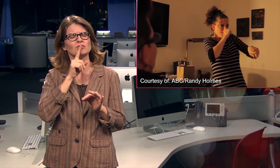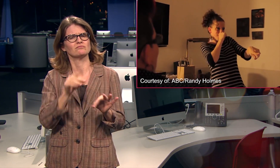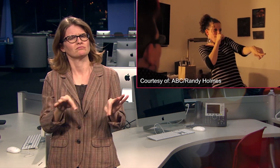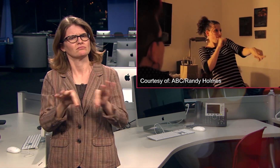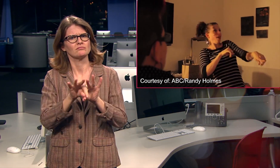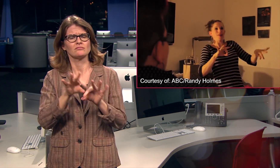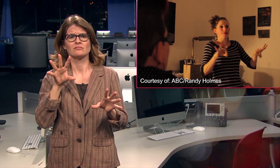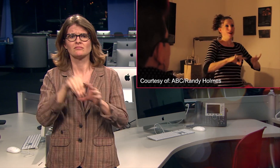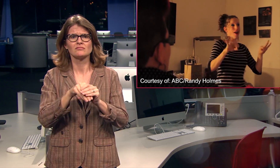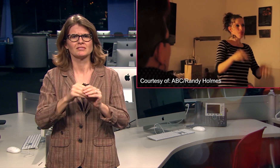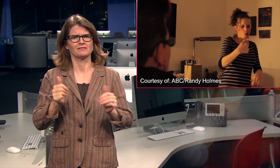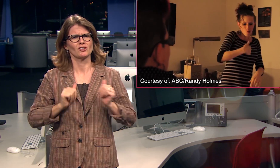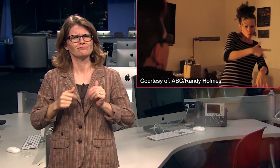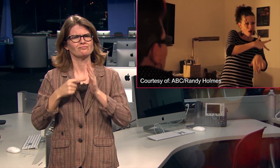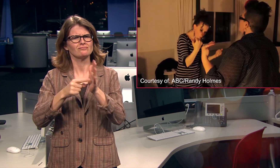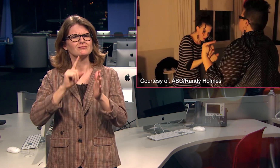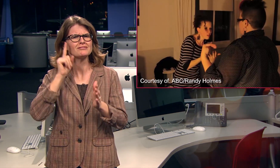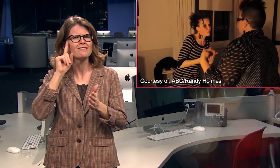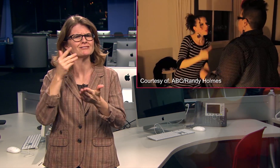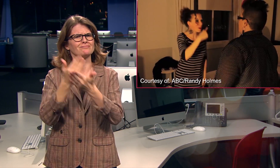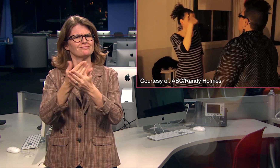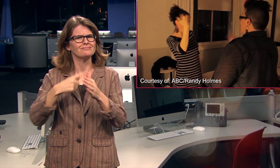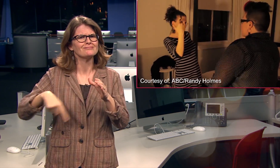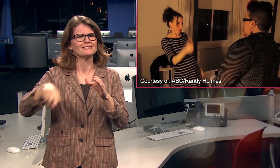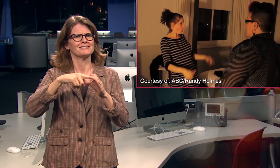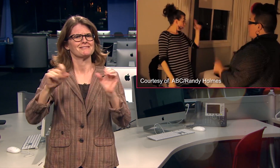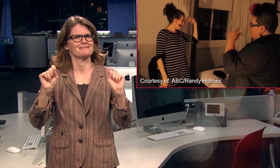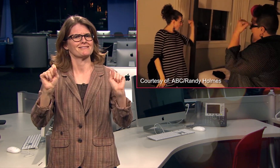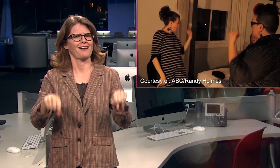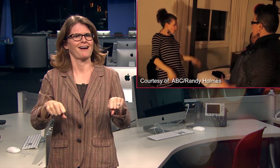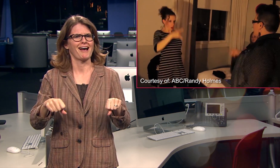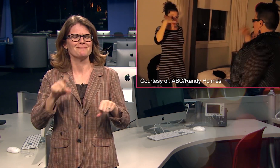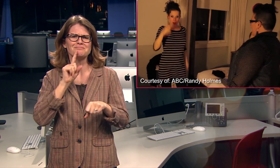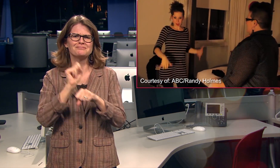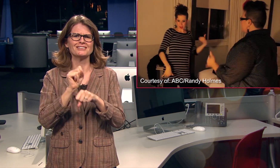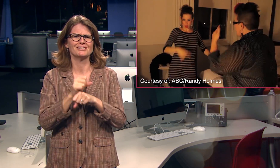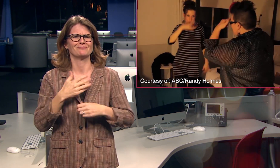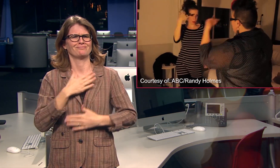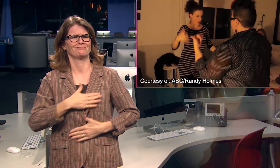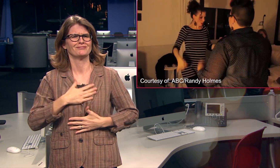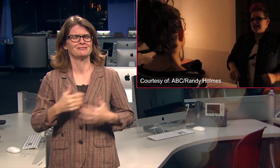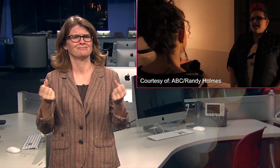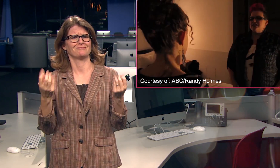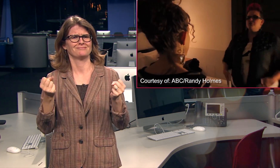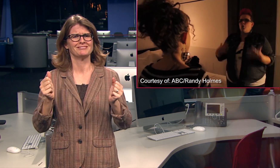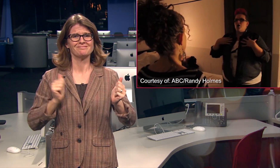IMPORTANT TO BE ON THE SHOW AND PROVE THAT DEAF PEOPLE CAN ENJOY AND PERFORM MUSIC TOO.